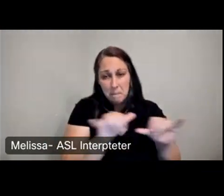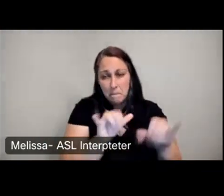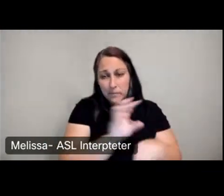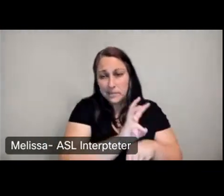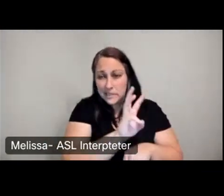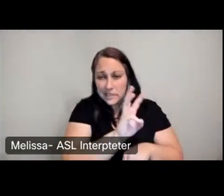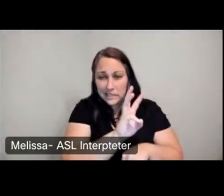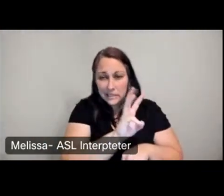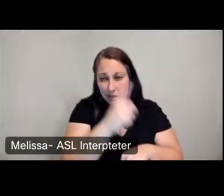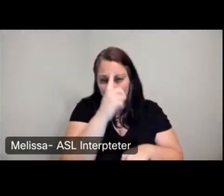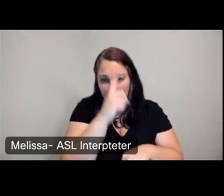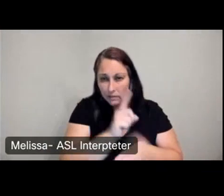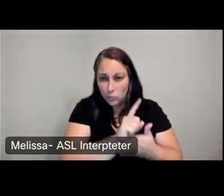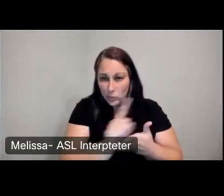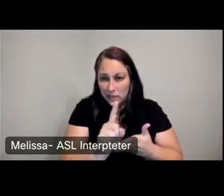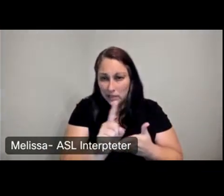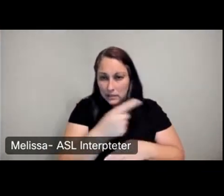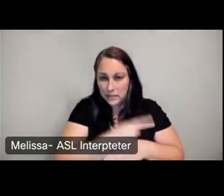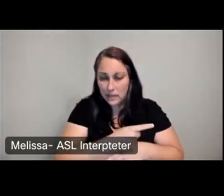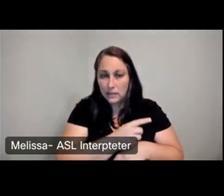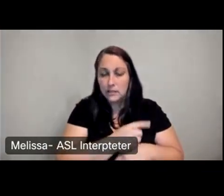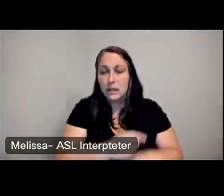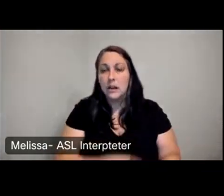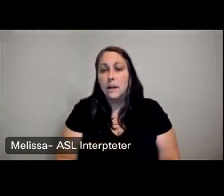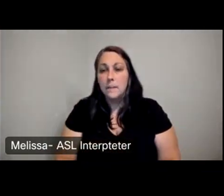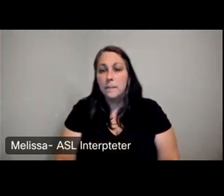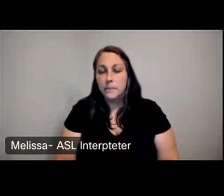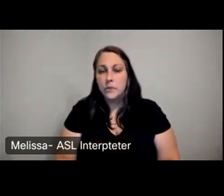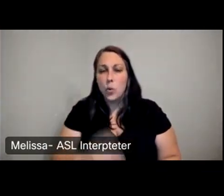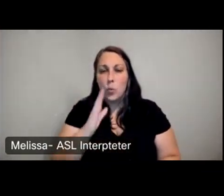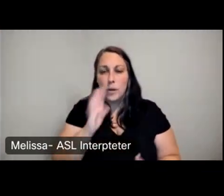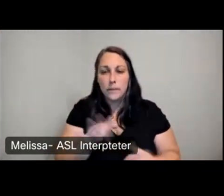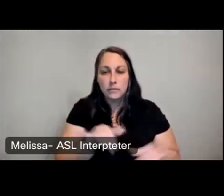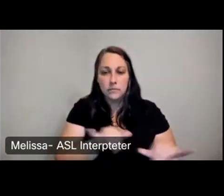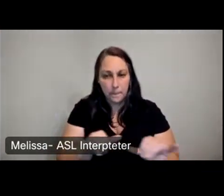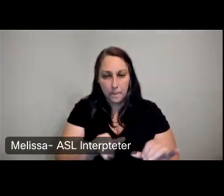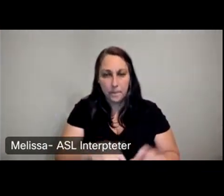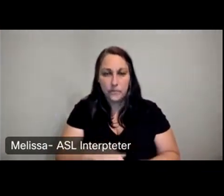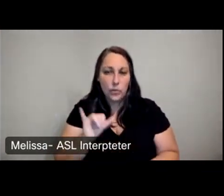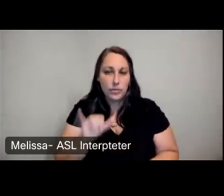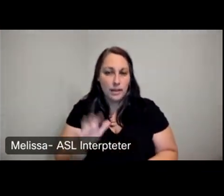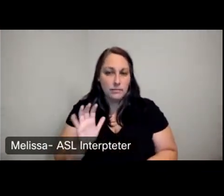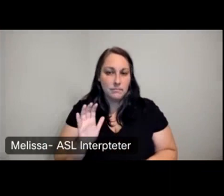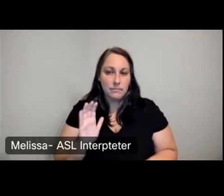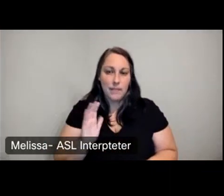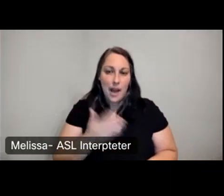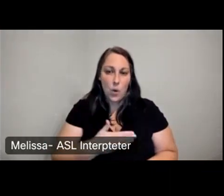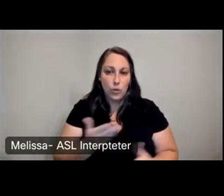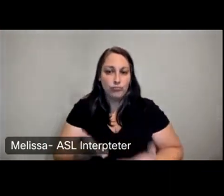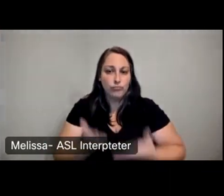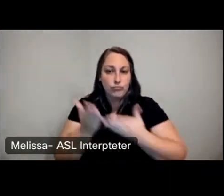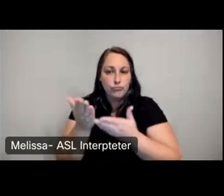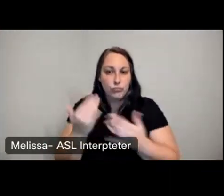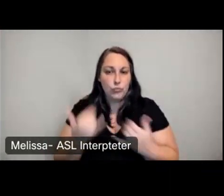I think weekdays um and um that that's kind of where we are right now Gary but um we welcome